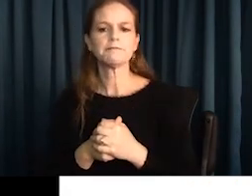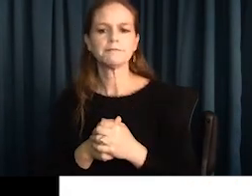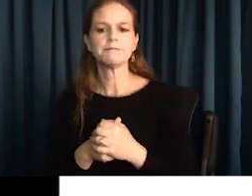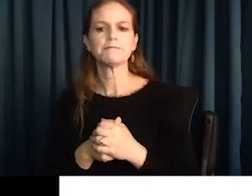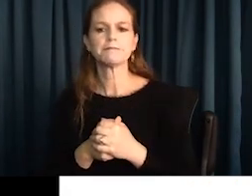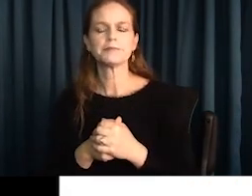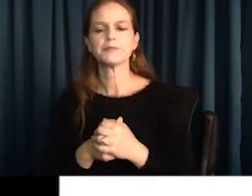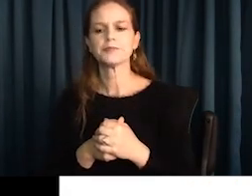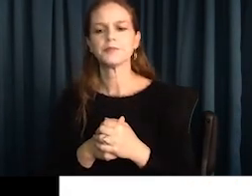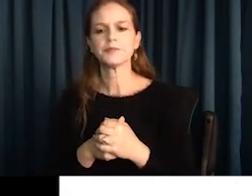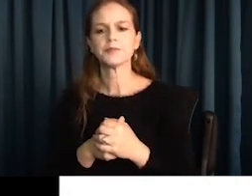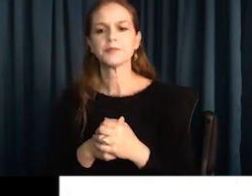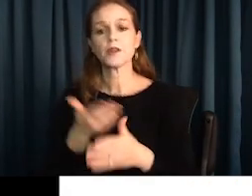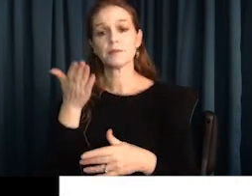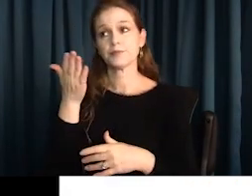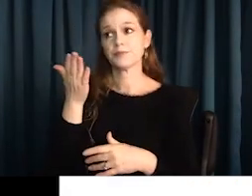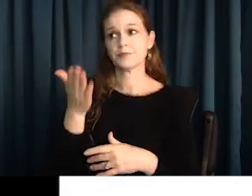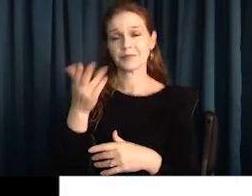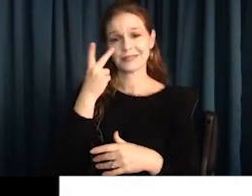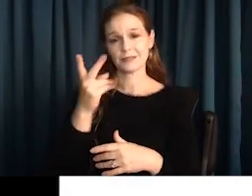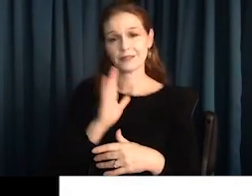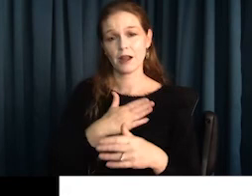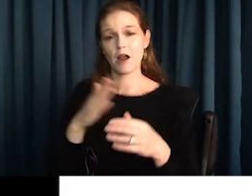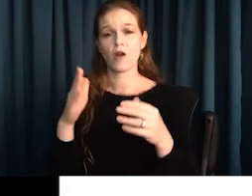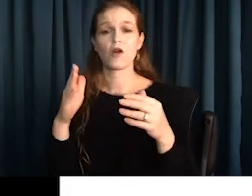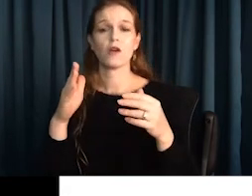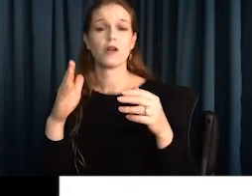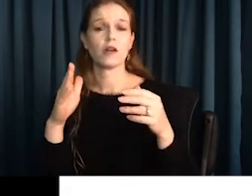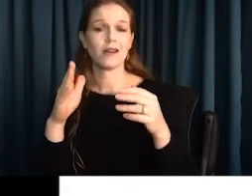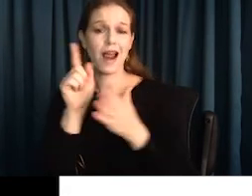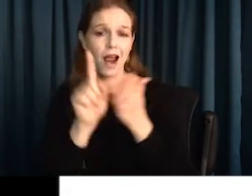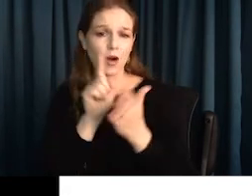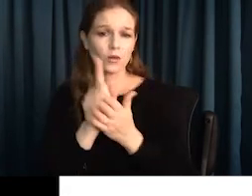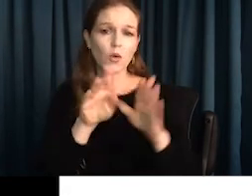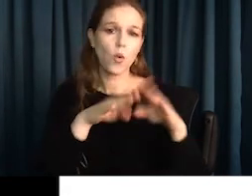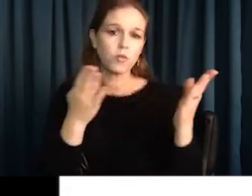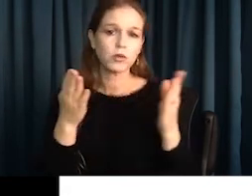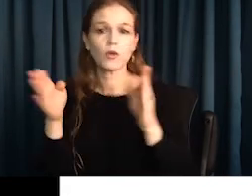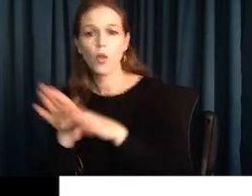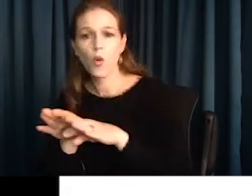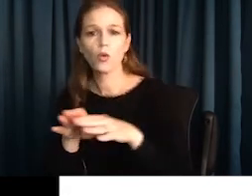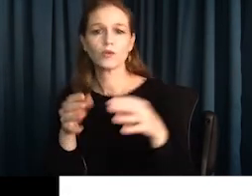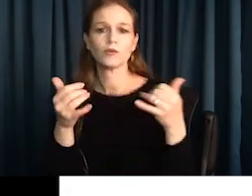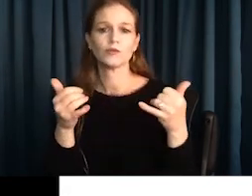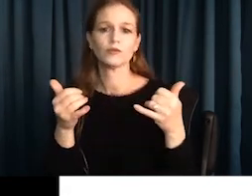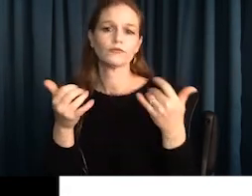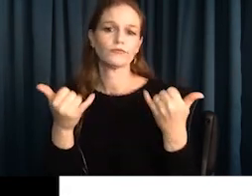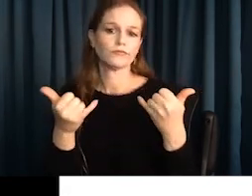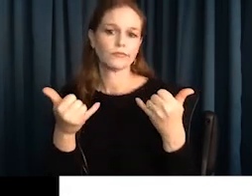These are our virtual hours and our contact information. We have a contact phone number that